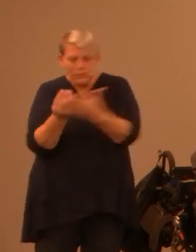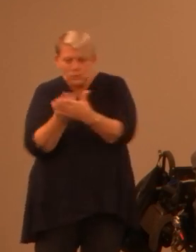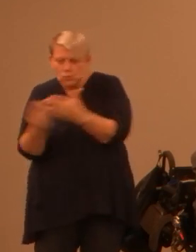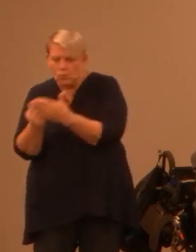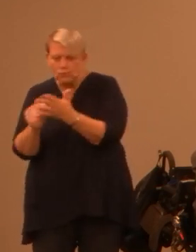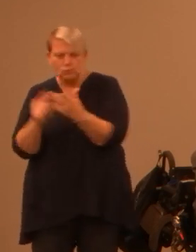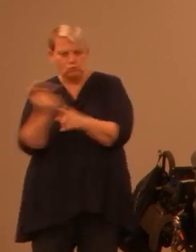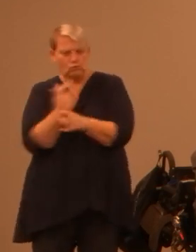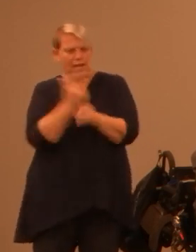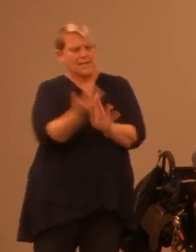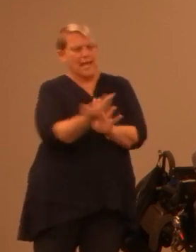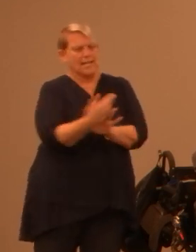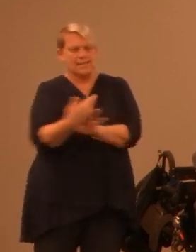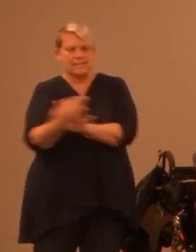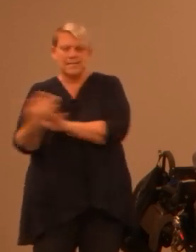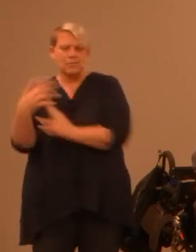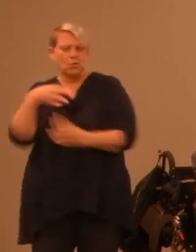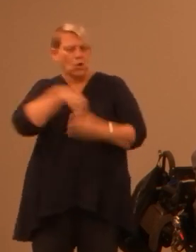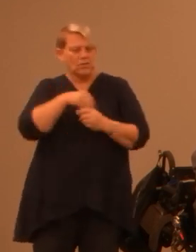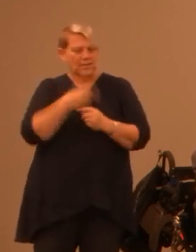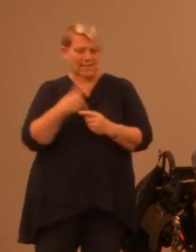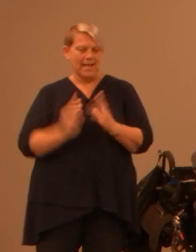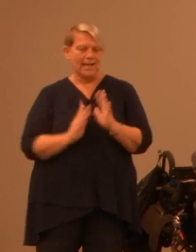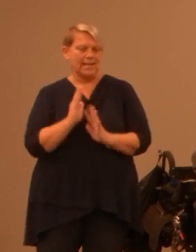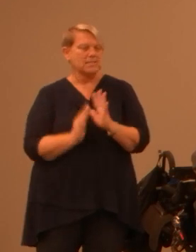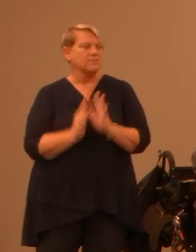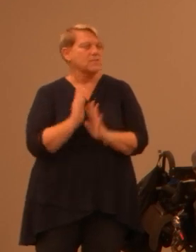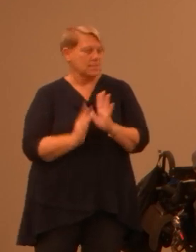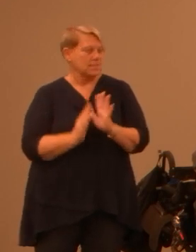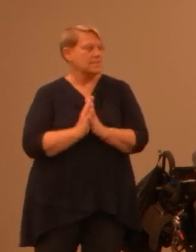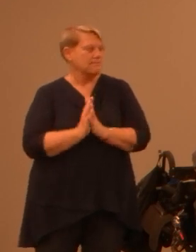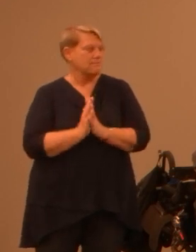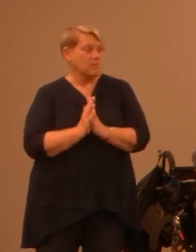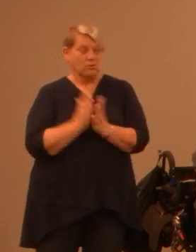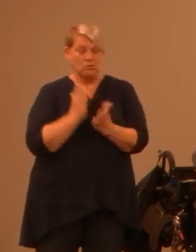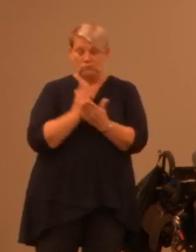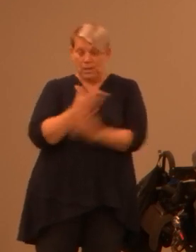accessible content and activities. We are very proud to be a part of this